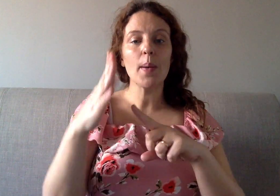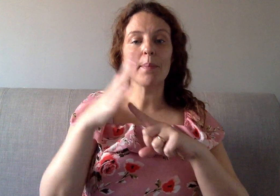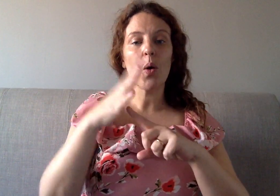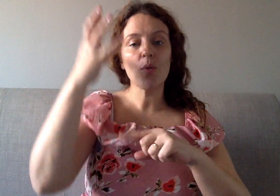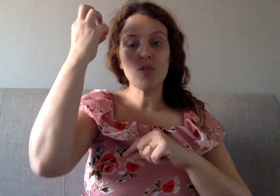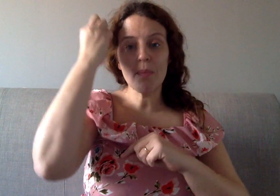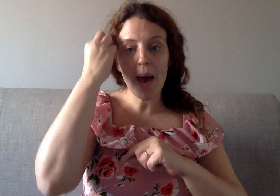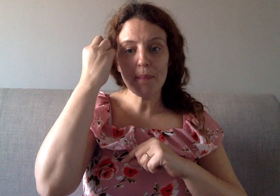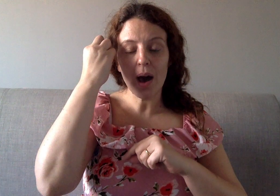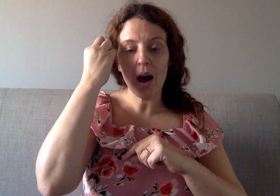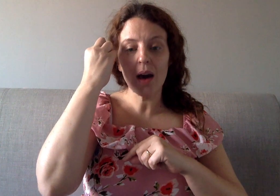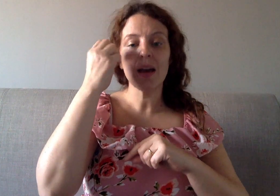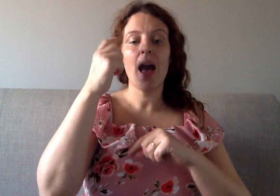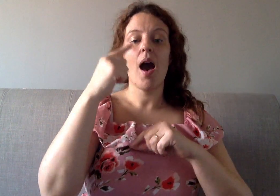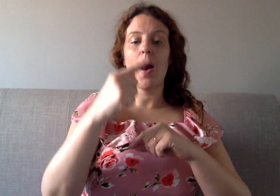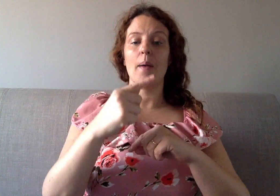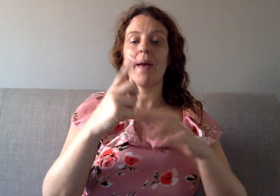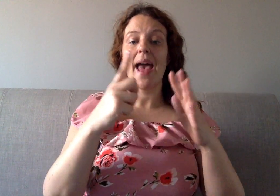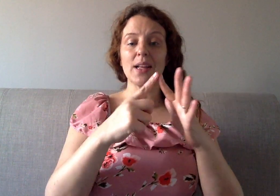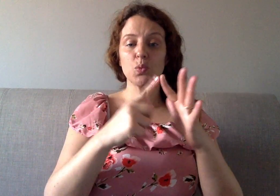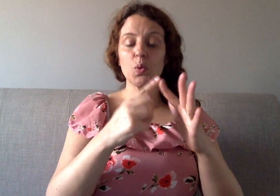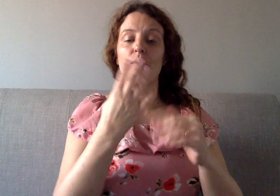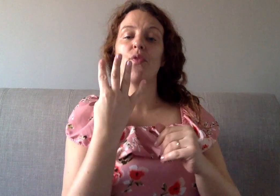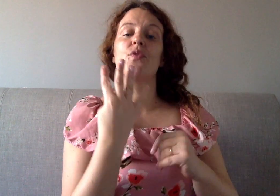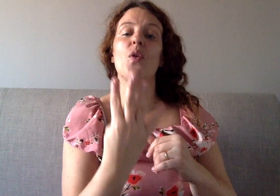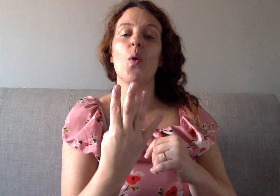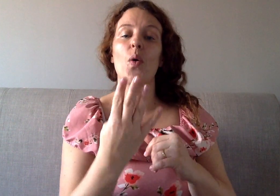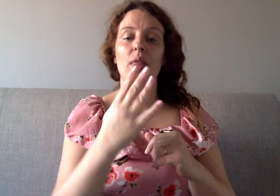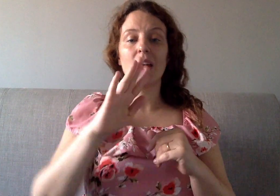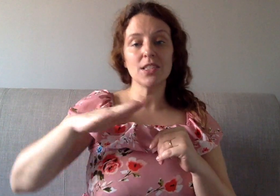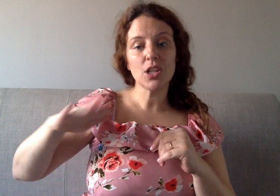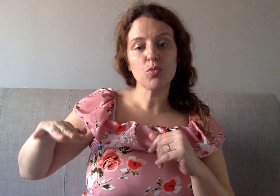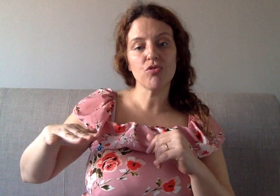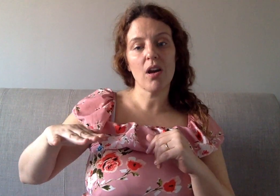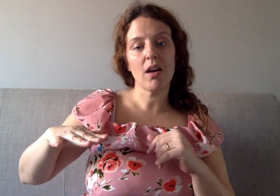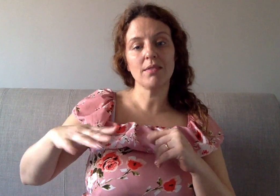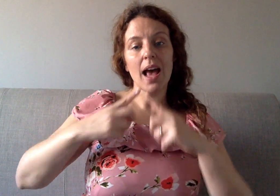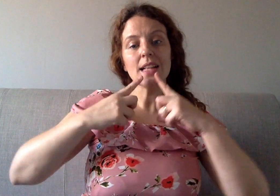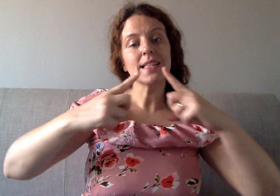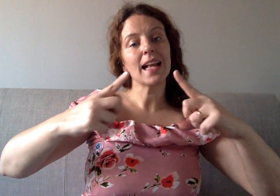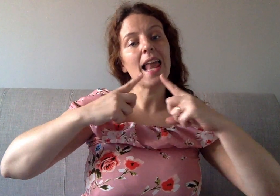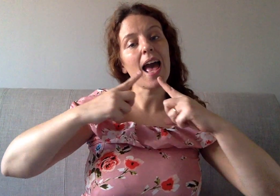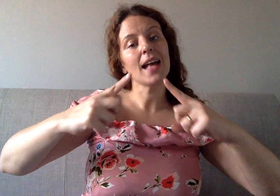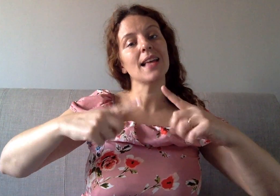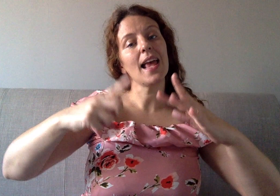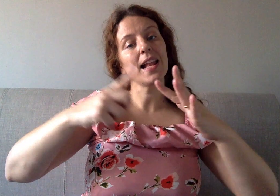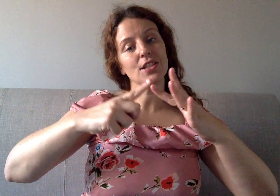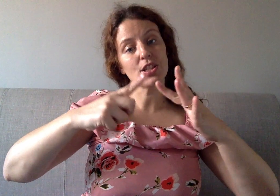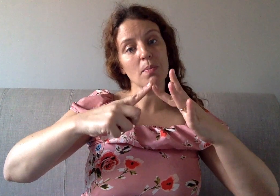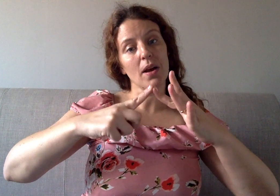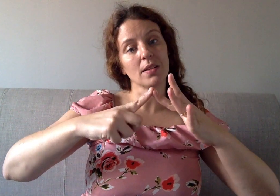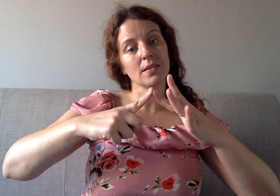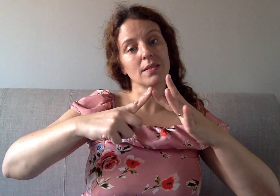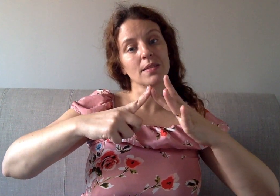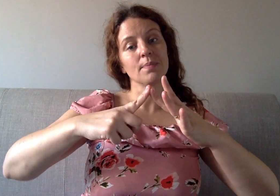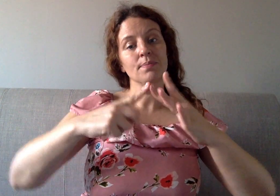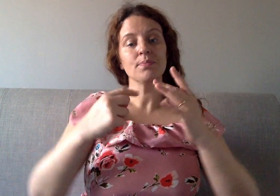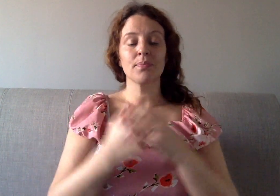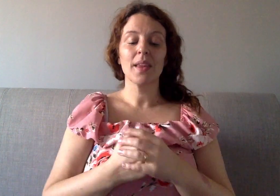As well remember Edward 4th children had been declared illegitimate.